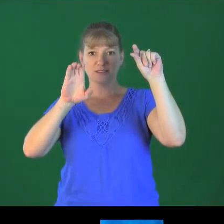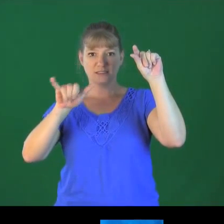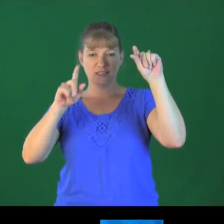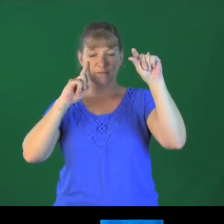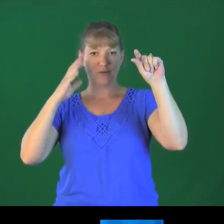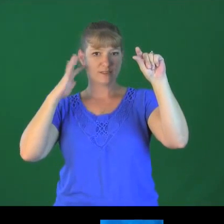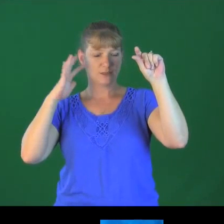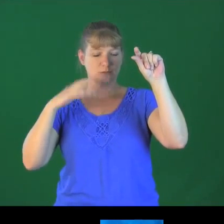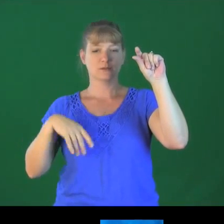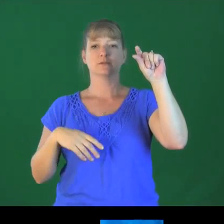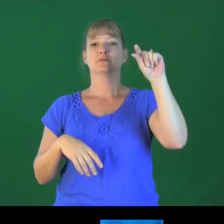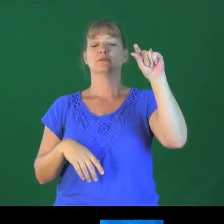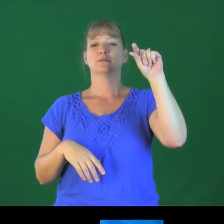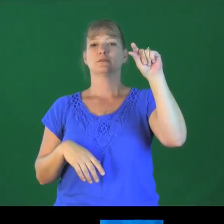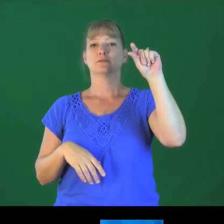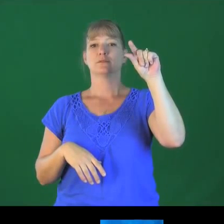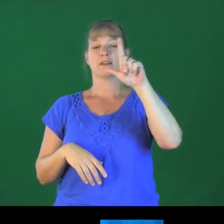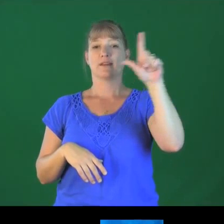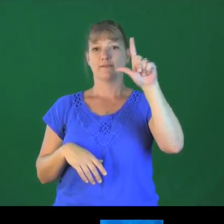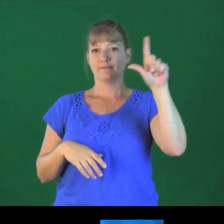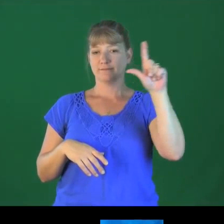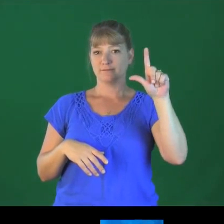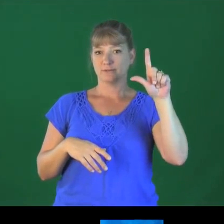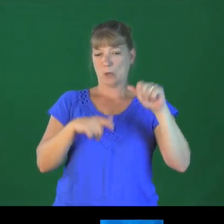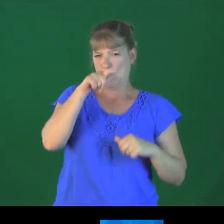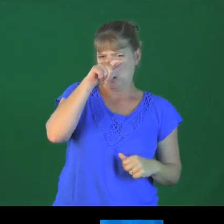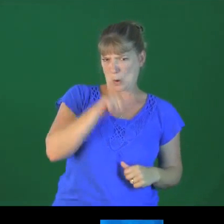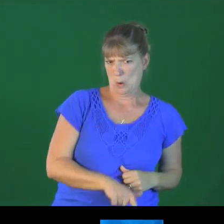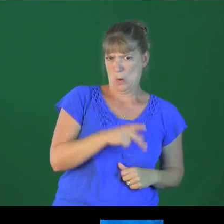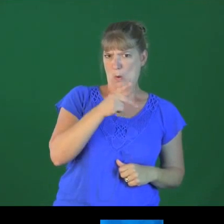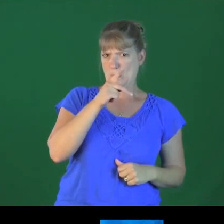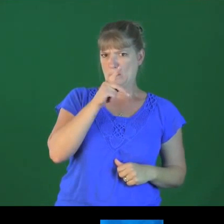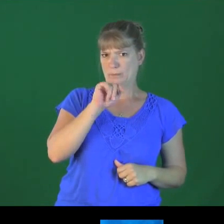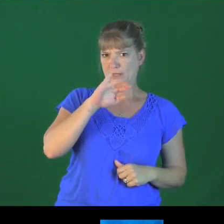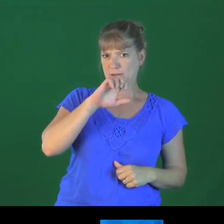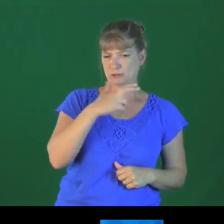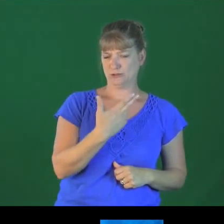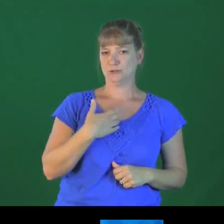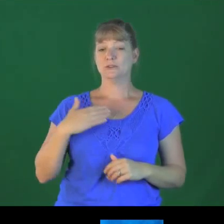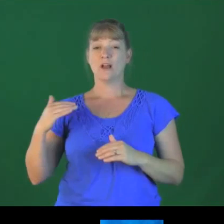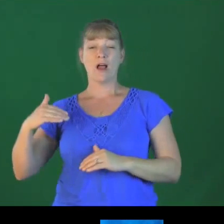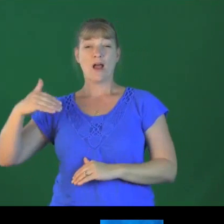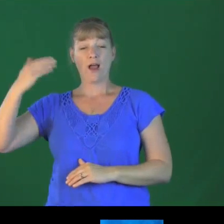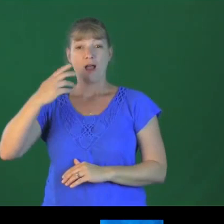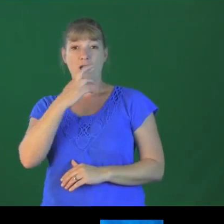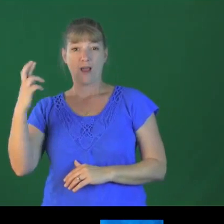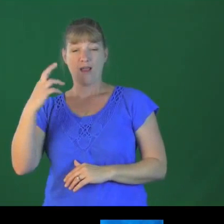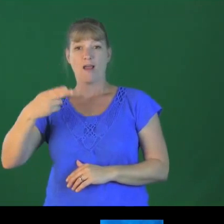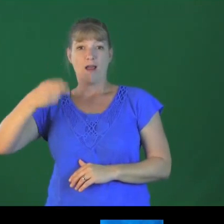On the left-hand side the sounds are low pitch, and on the right-hand side they're high pitch.